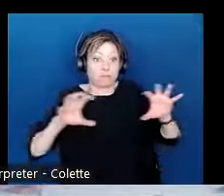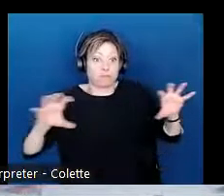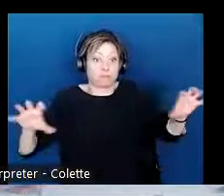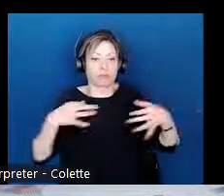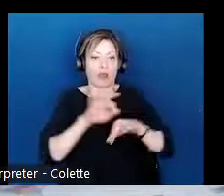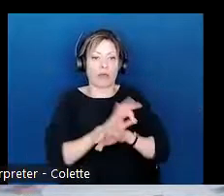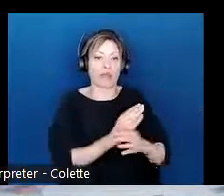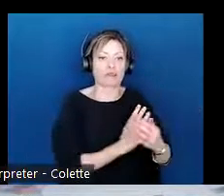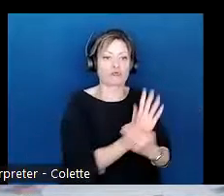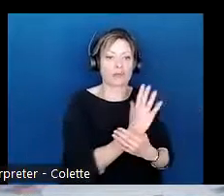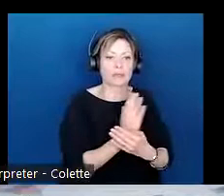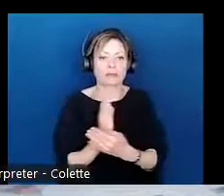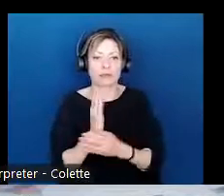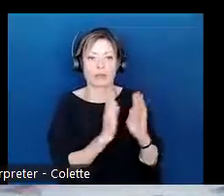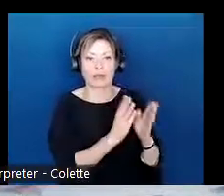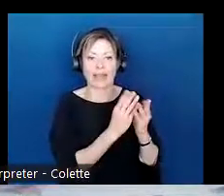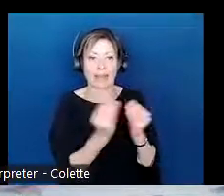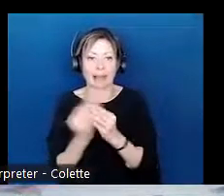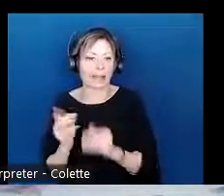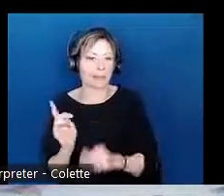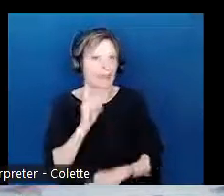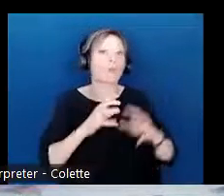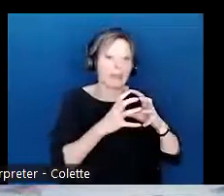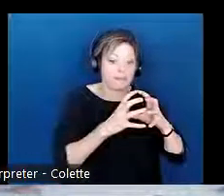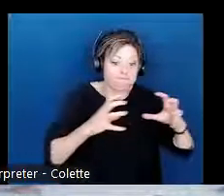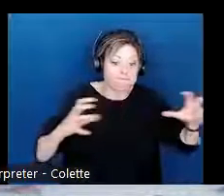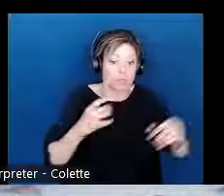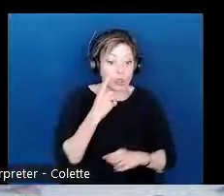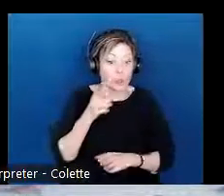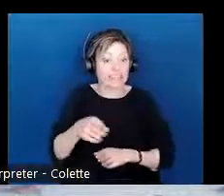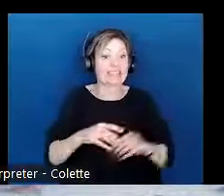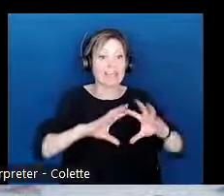so you can see there it's nice and bushy um and it will help it to stay healthy